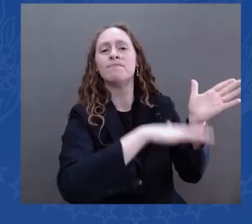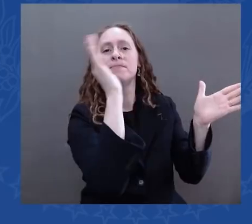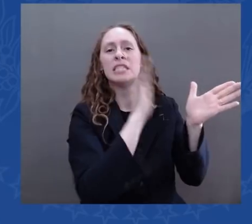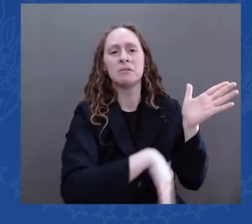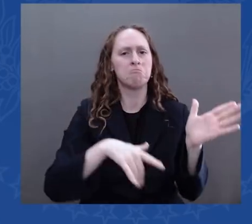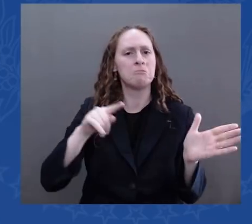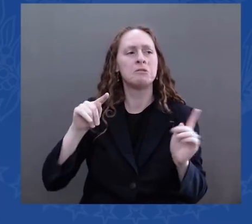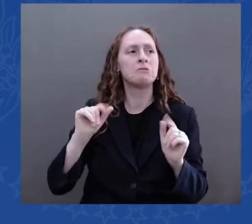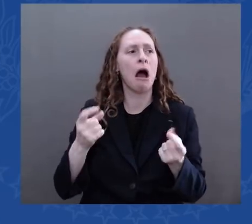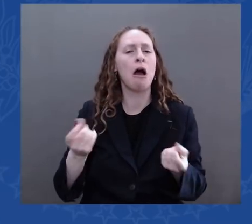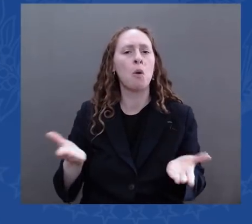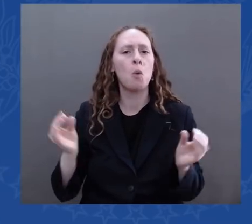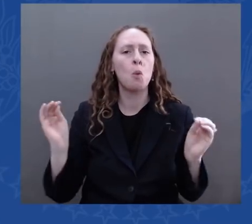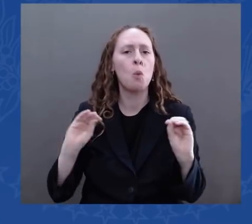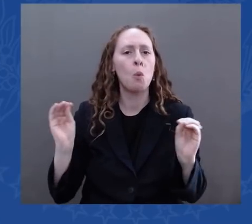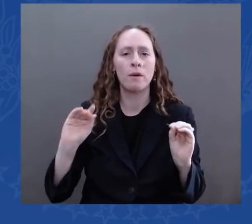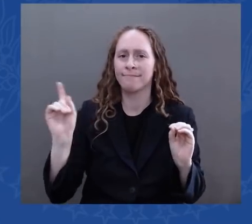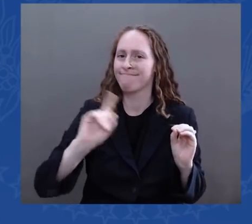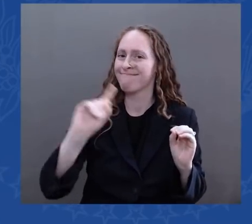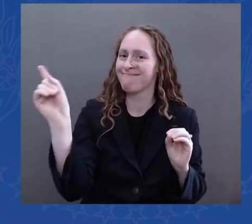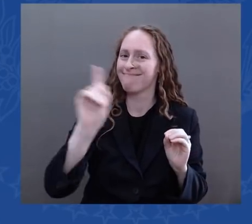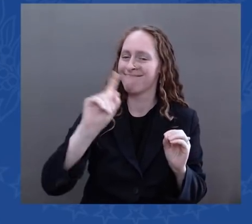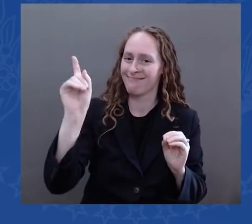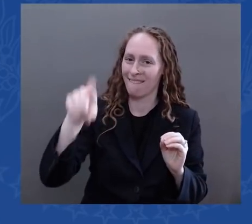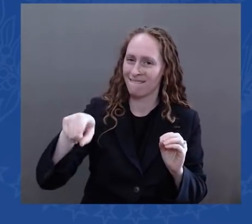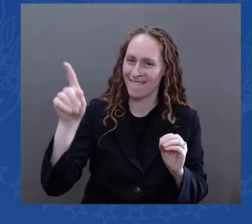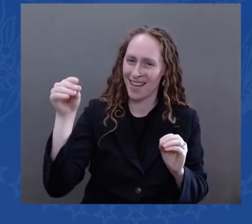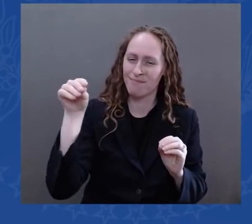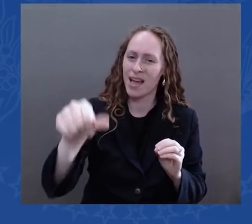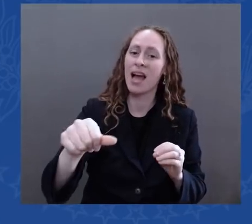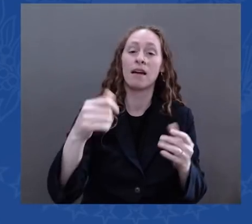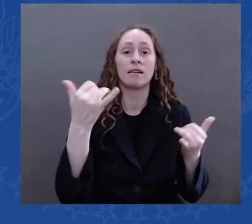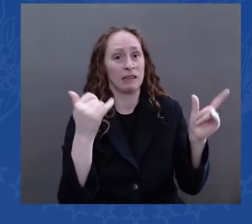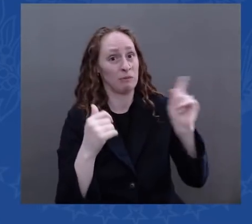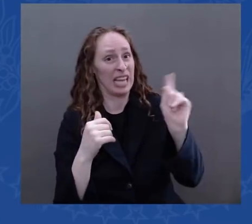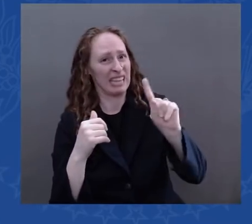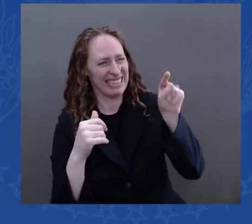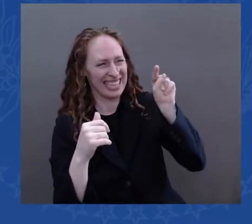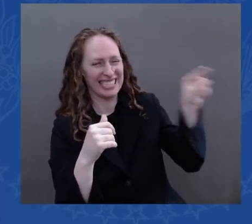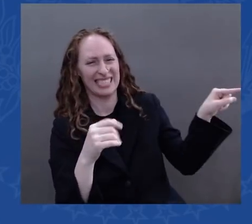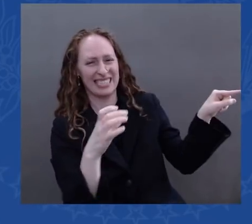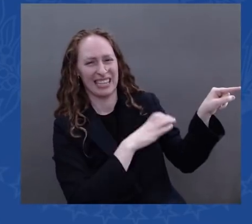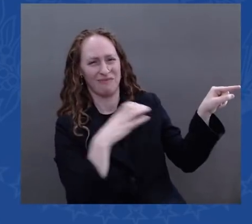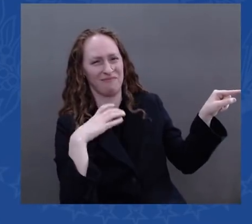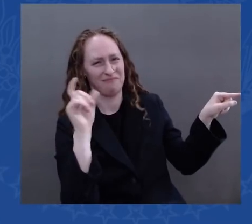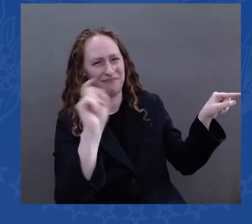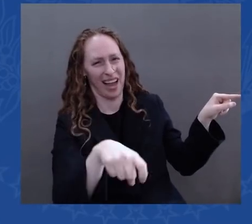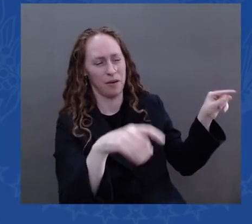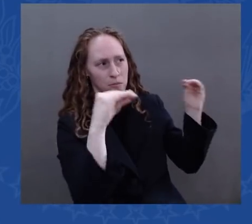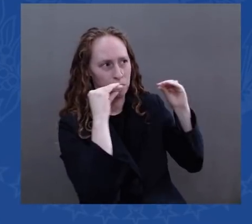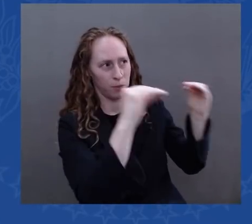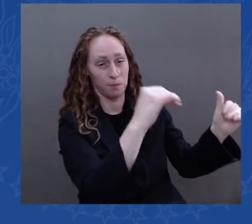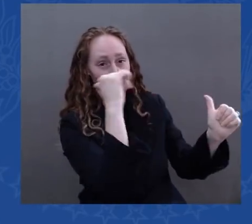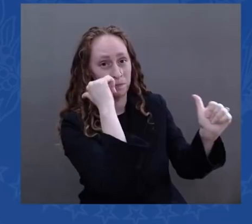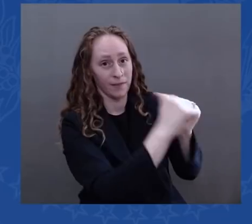The second value my budget reflects is security -- security at home and security abroad. My brudget [sic] --